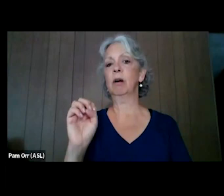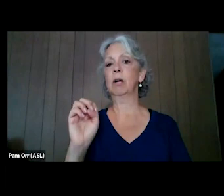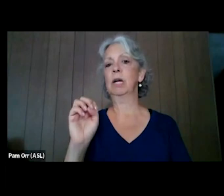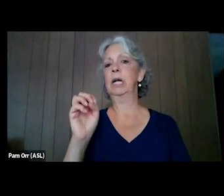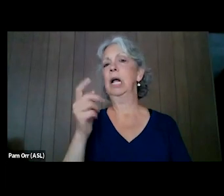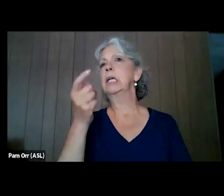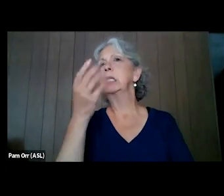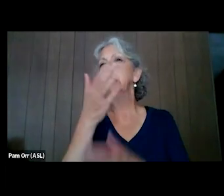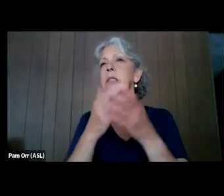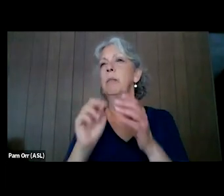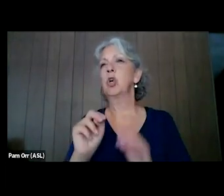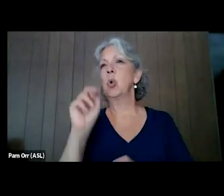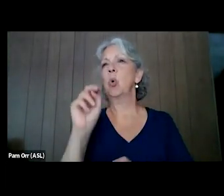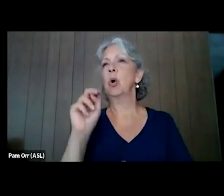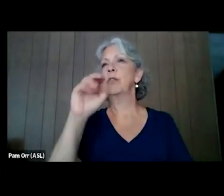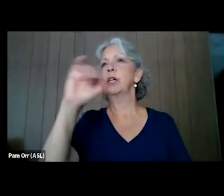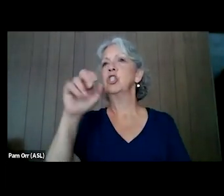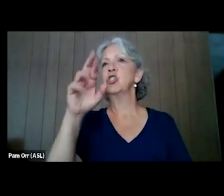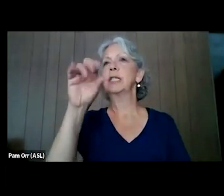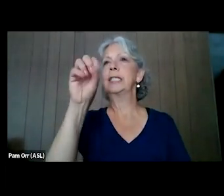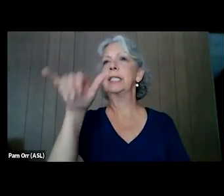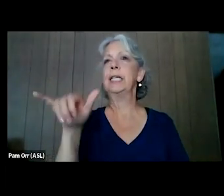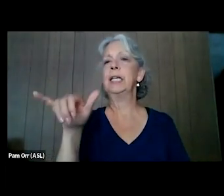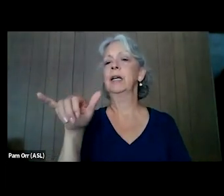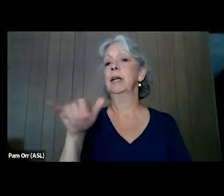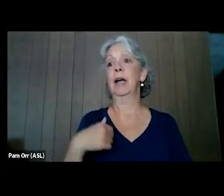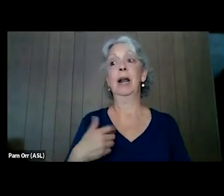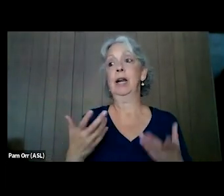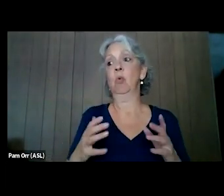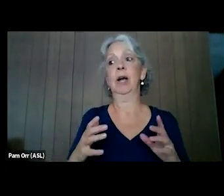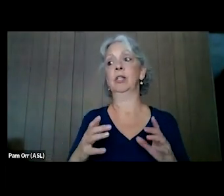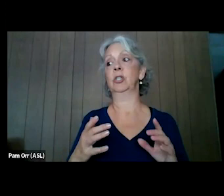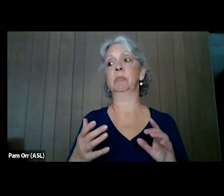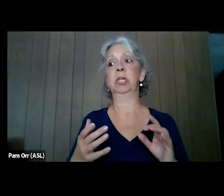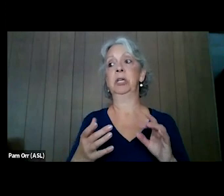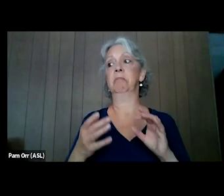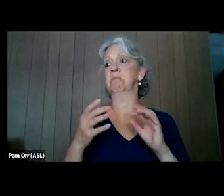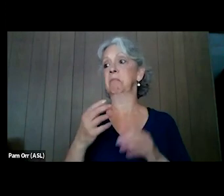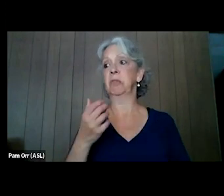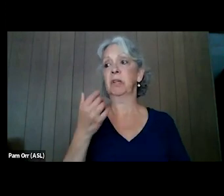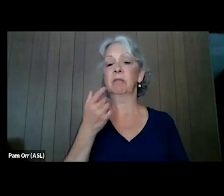And I wanted nothing to do with it. When I heard about it, I didn't know I was doing it.